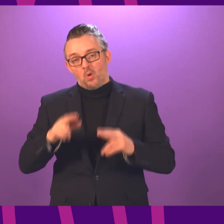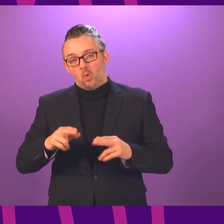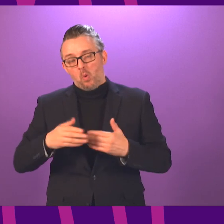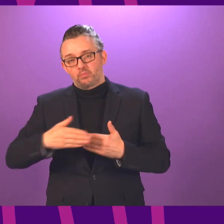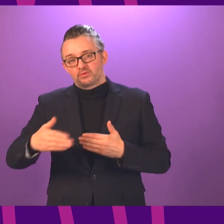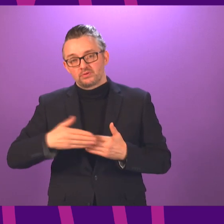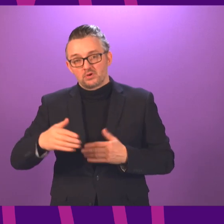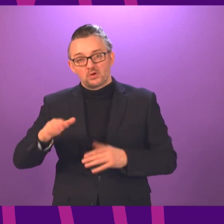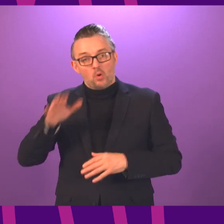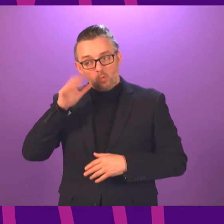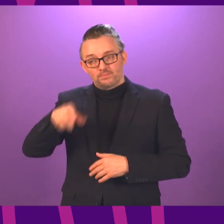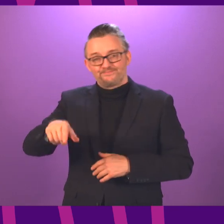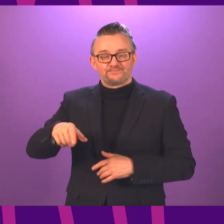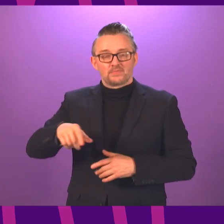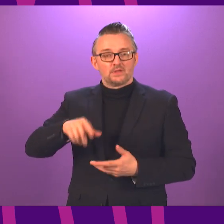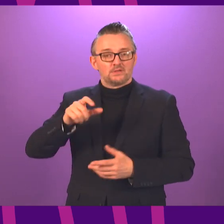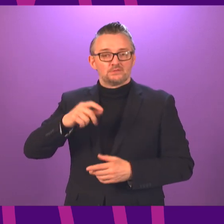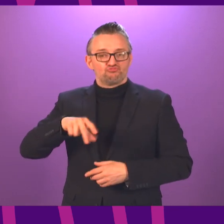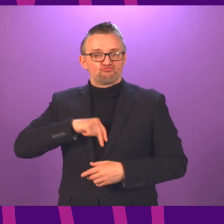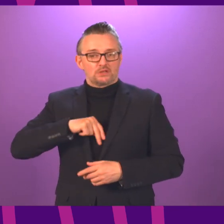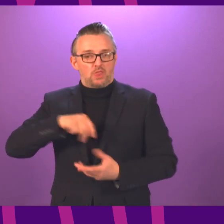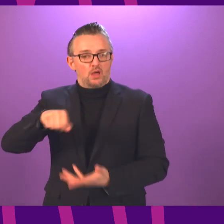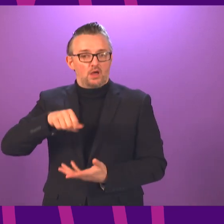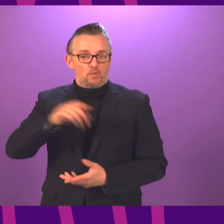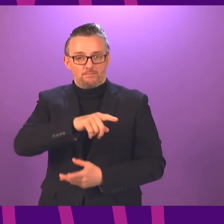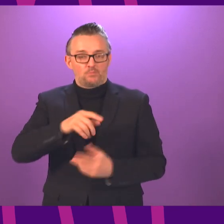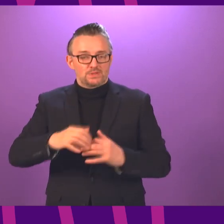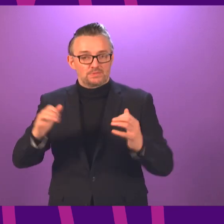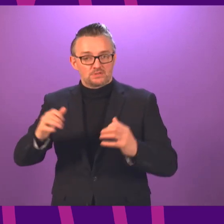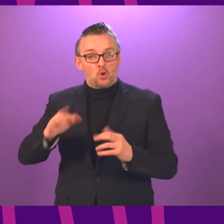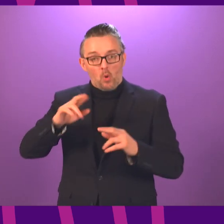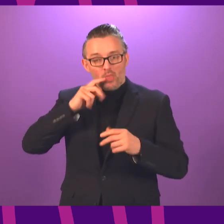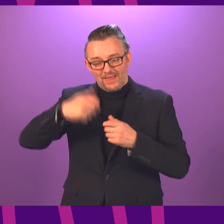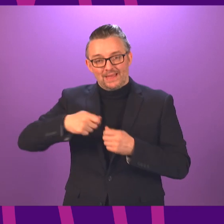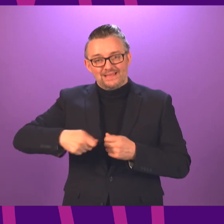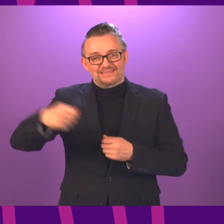hear from the chancellor about an extension of the furlough scheme for as long as is necessary,